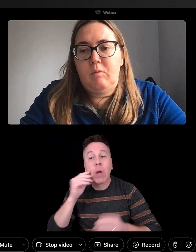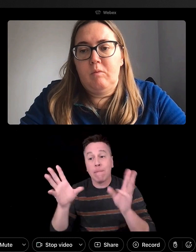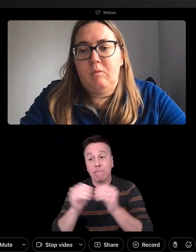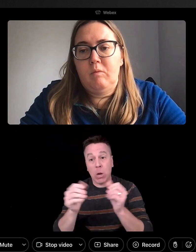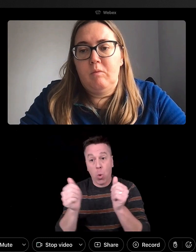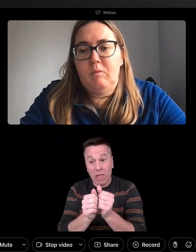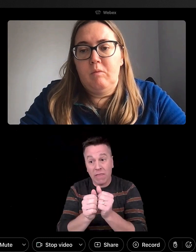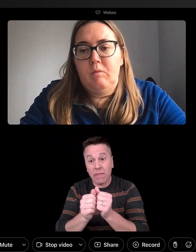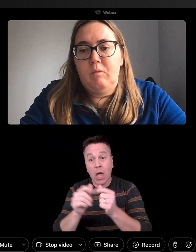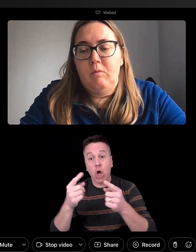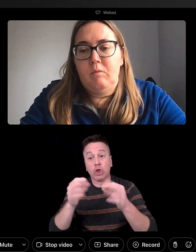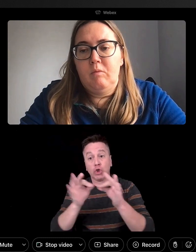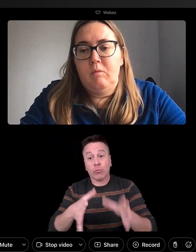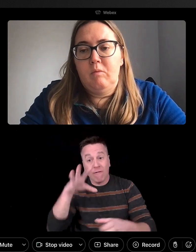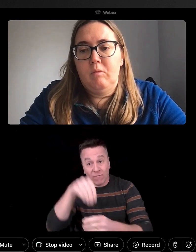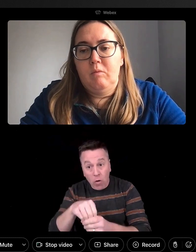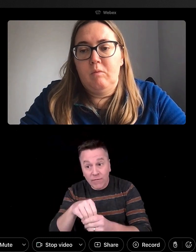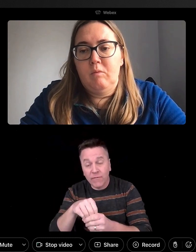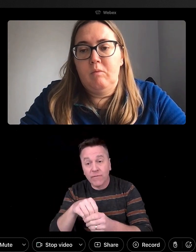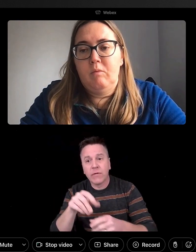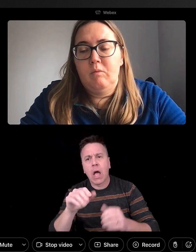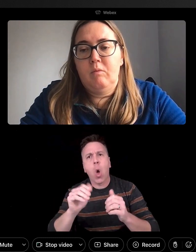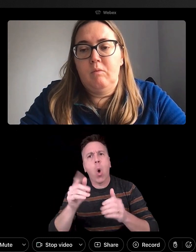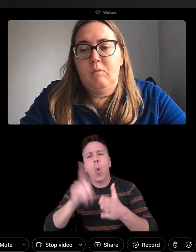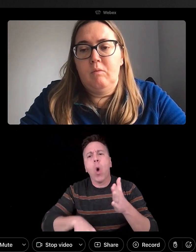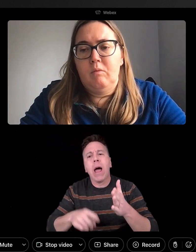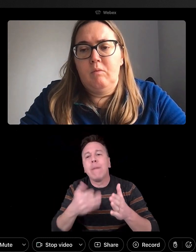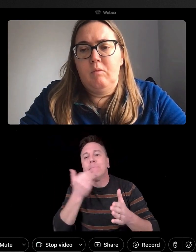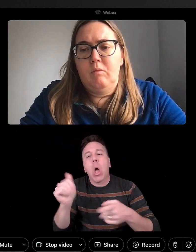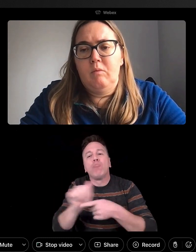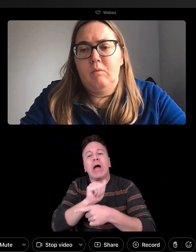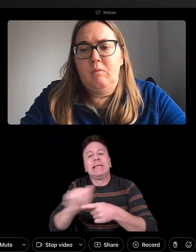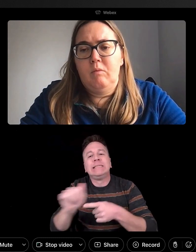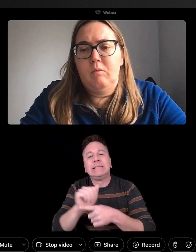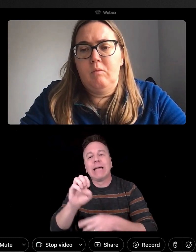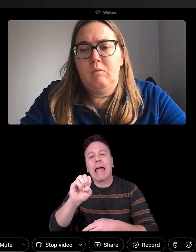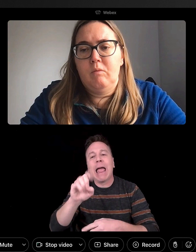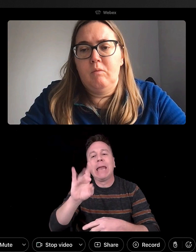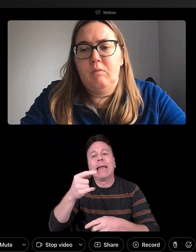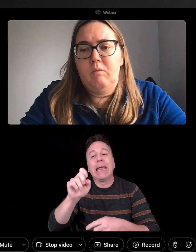a sign language interpreter, what's the etiquette? Like I'm speaking to you directly. What's